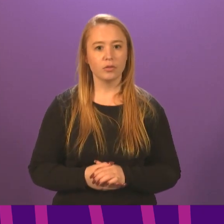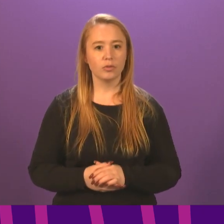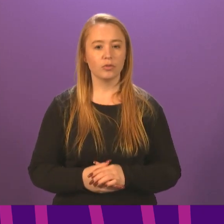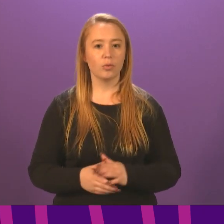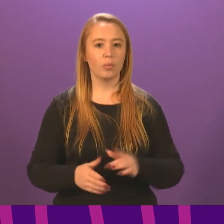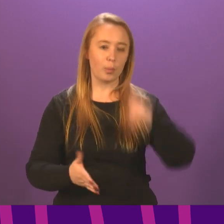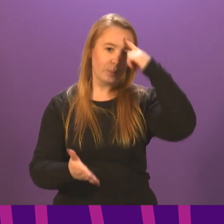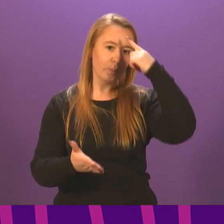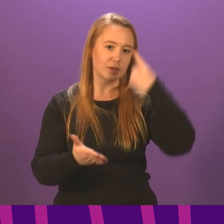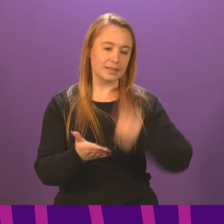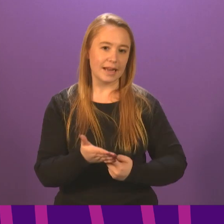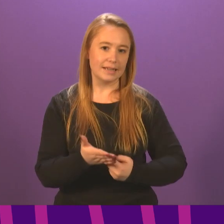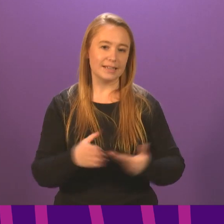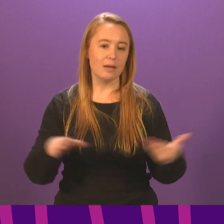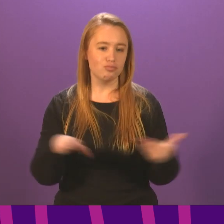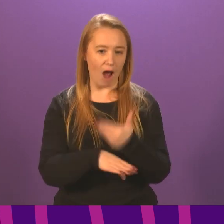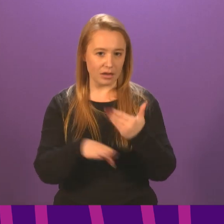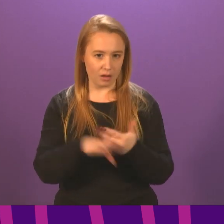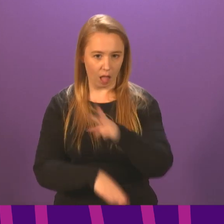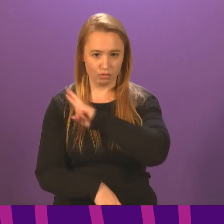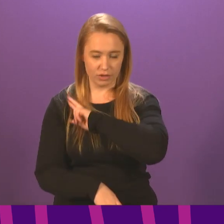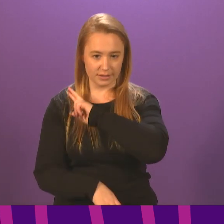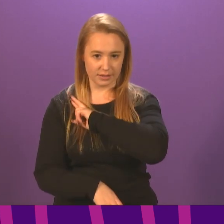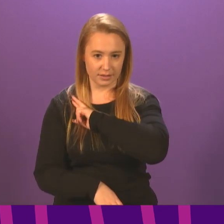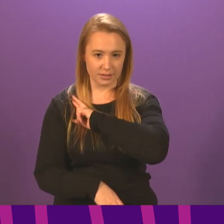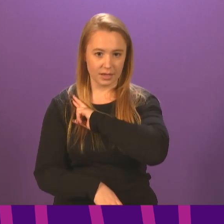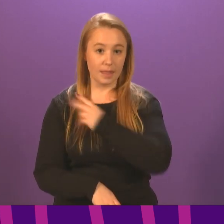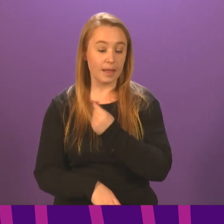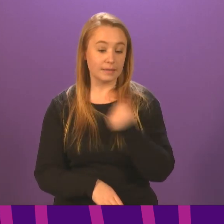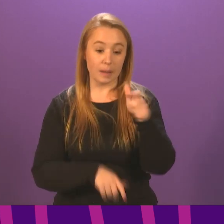for pragmatic reasons, we decided to recognise that some people would choose to see their